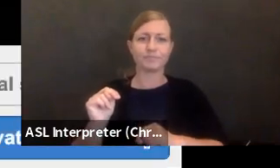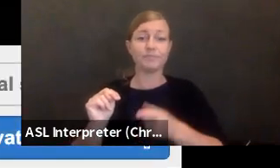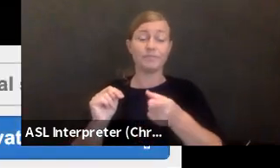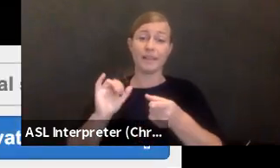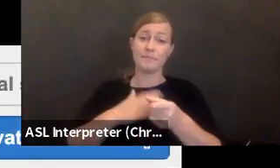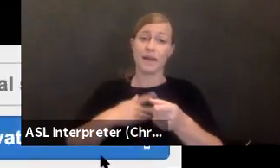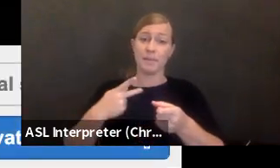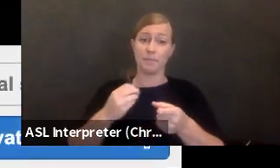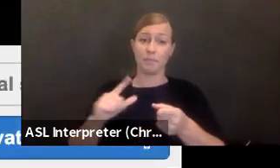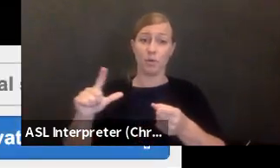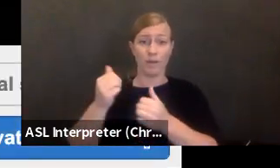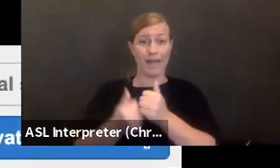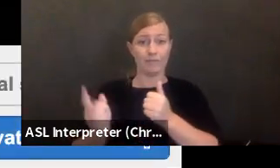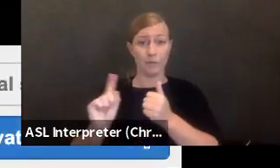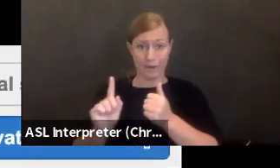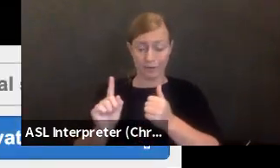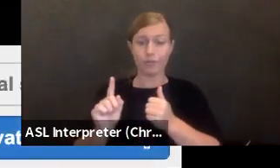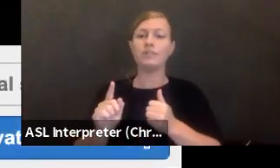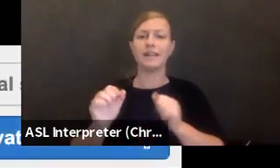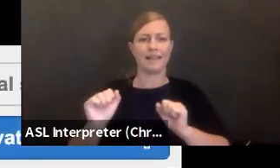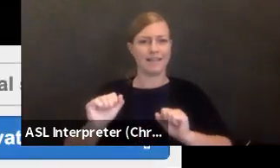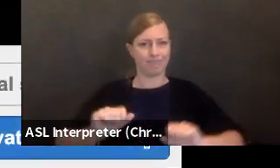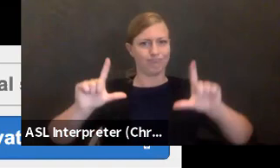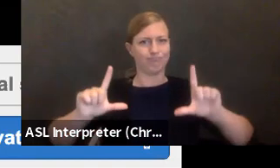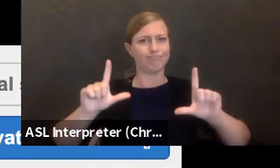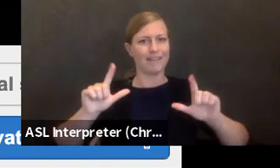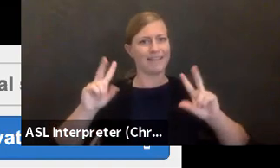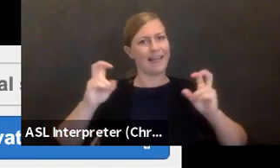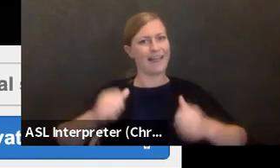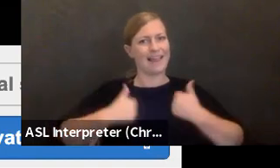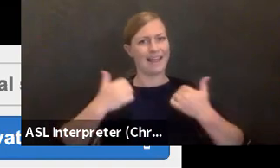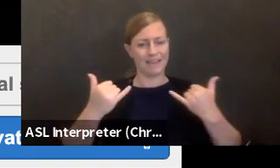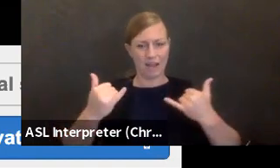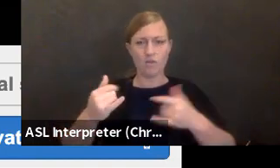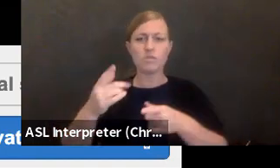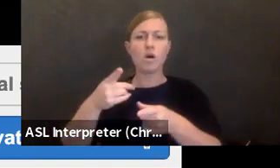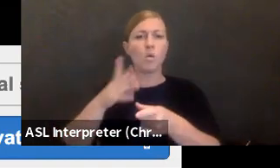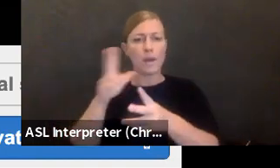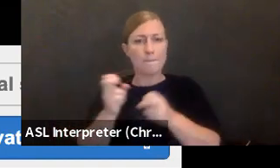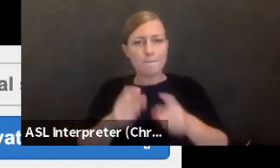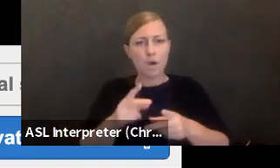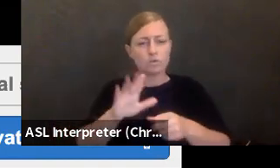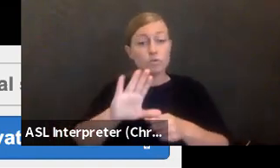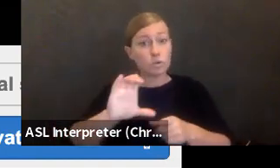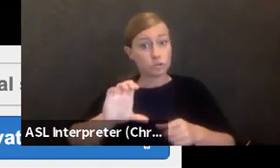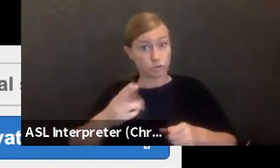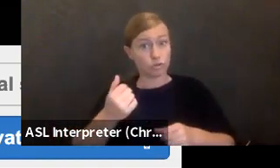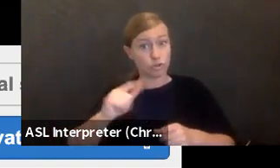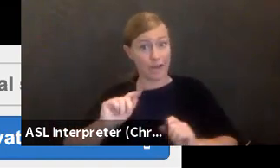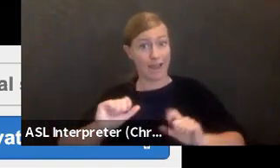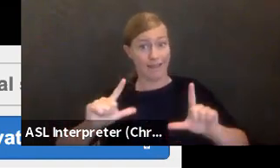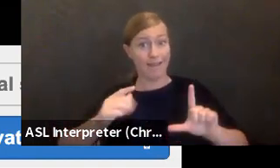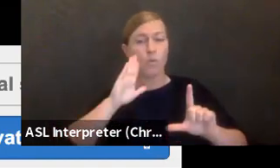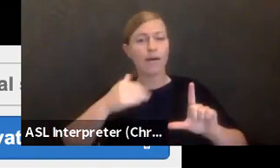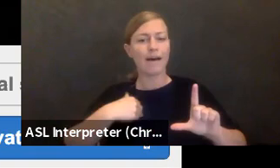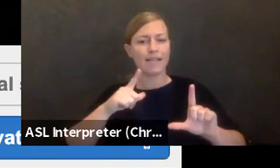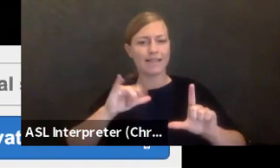To a Google slide